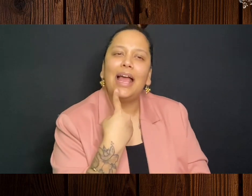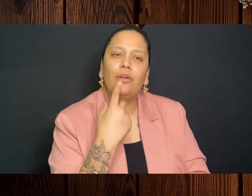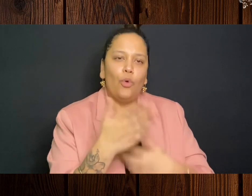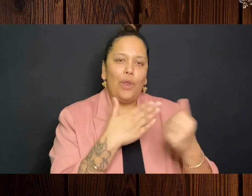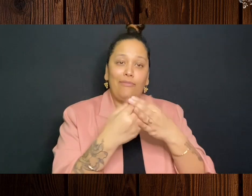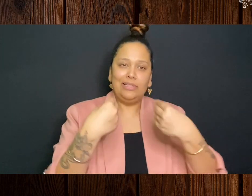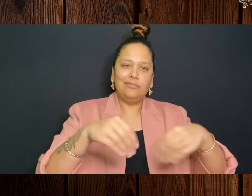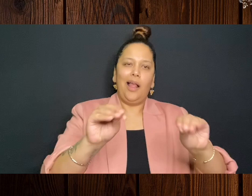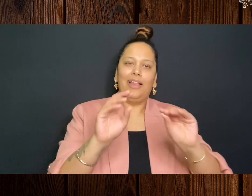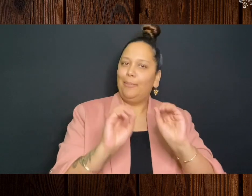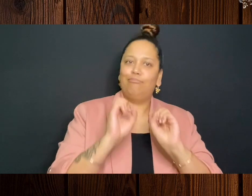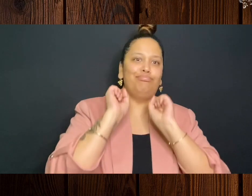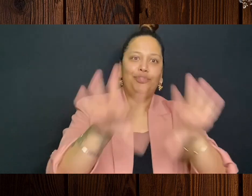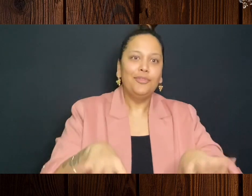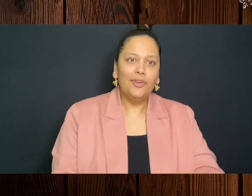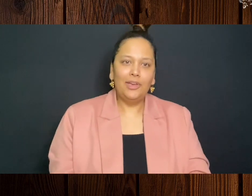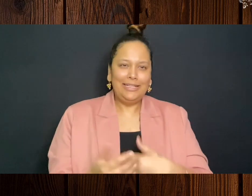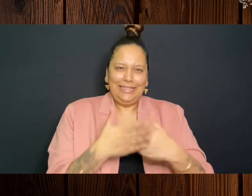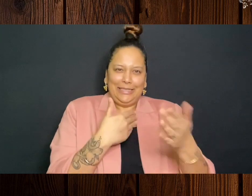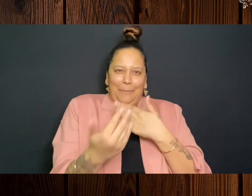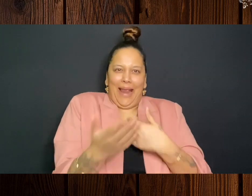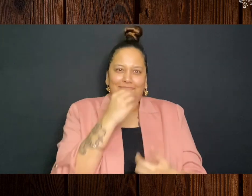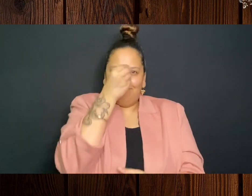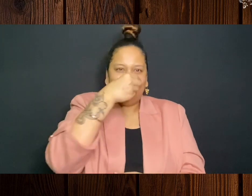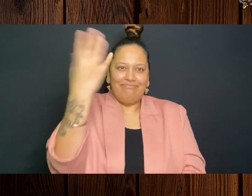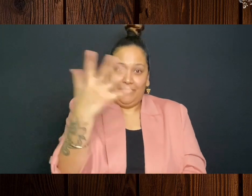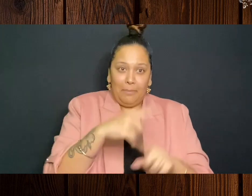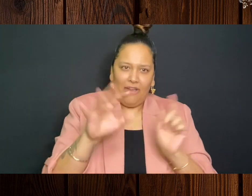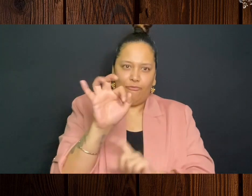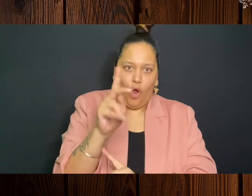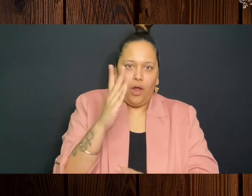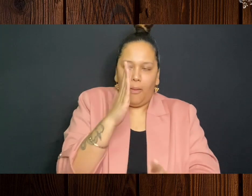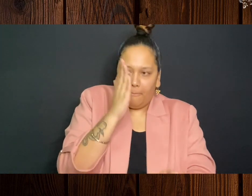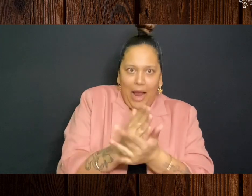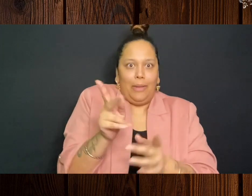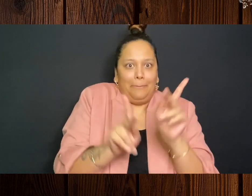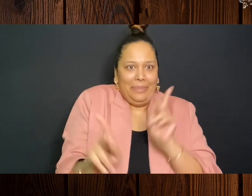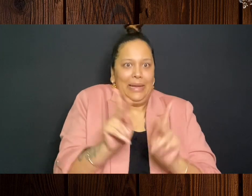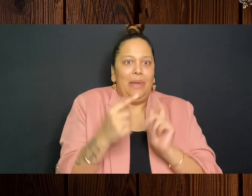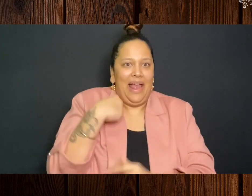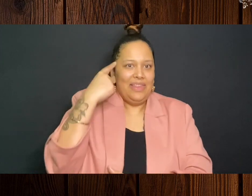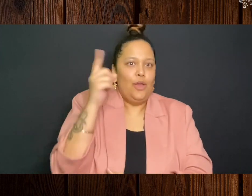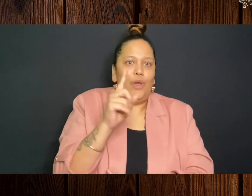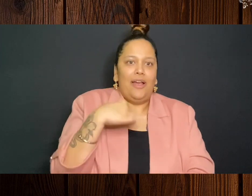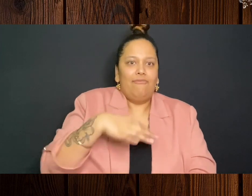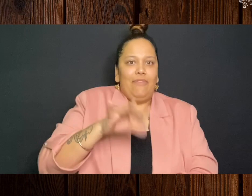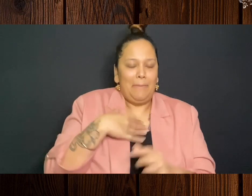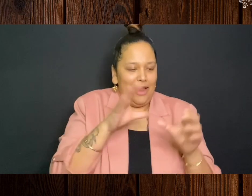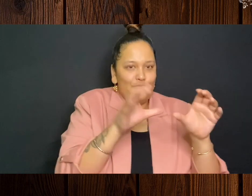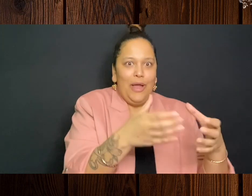can put it out, it doesn't matter to me, but Folk is about the people that I think where I found tribes and people